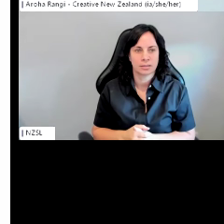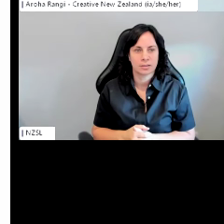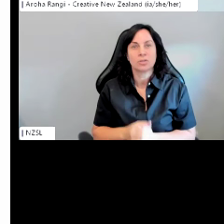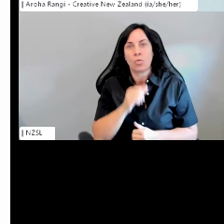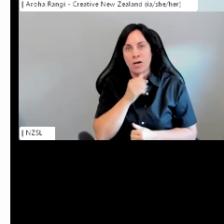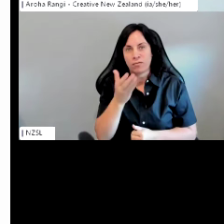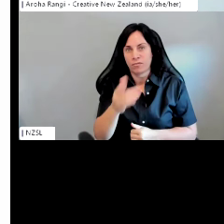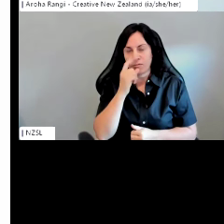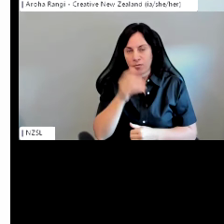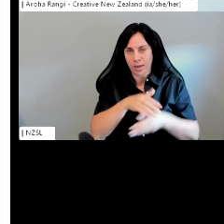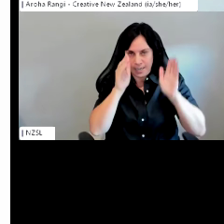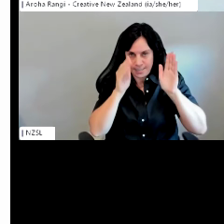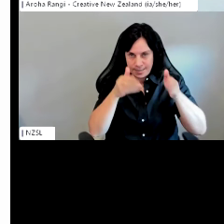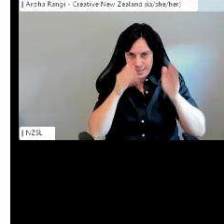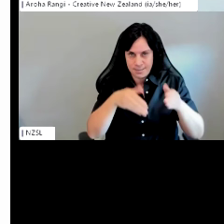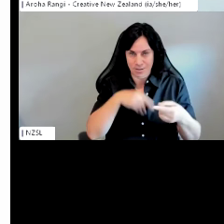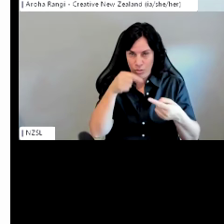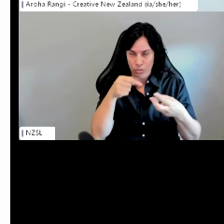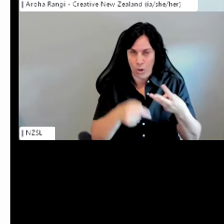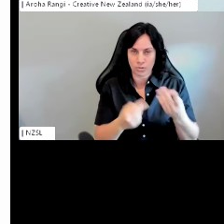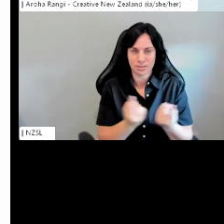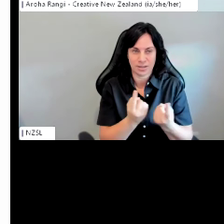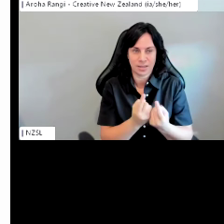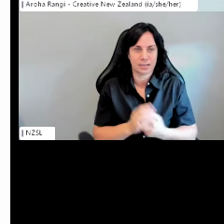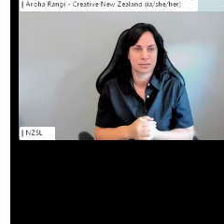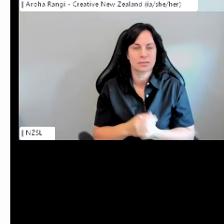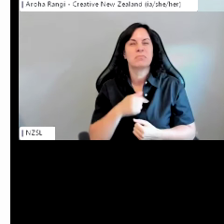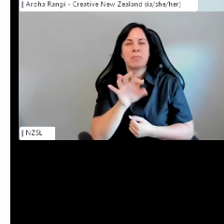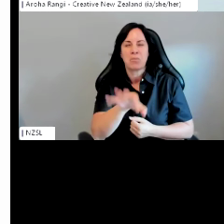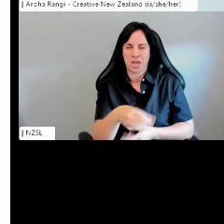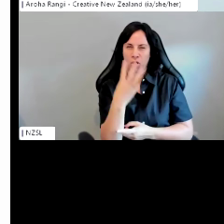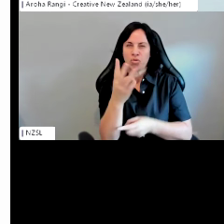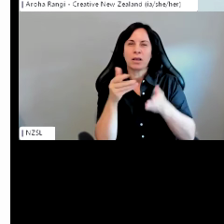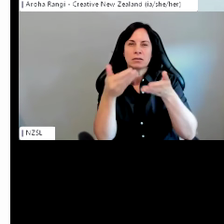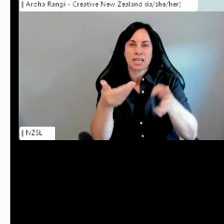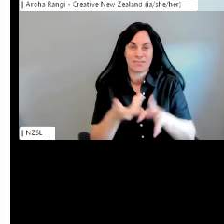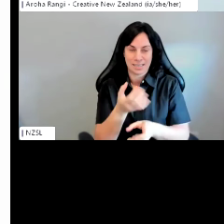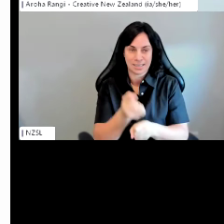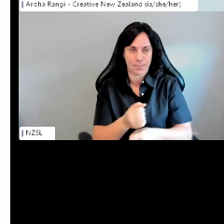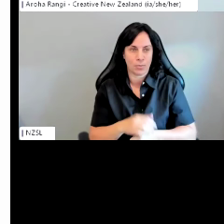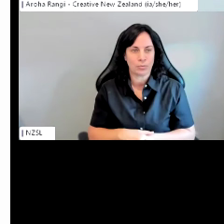uh more closely, you know, and I'll just pick out three here. There's there's three here where